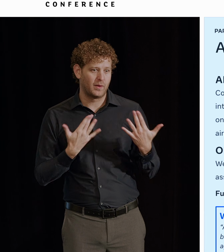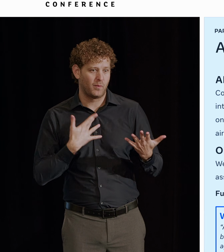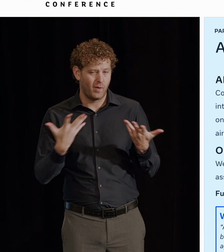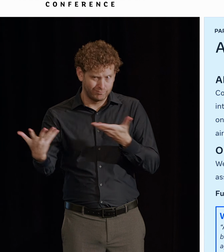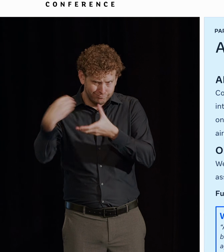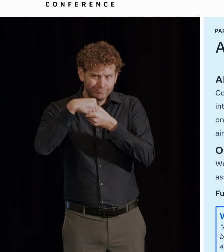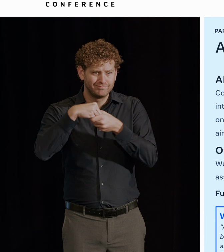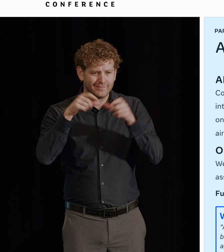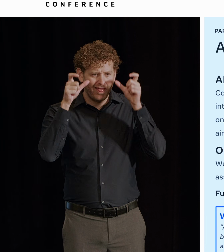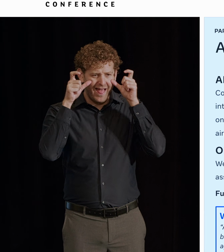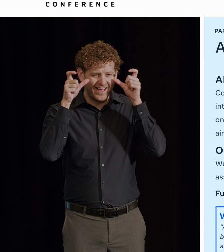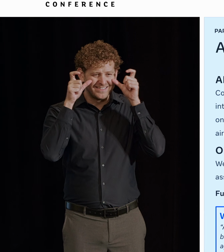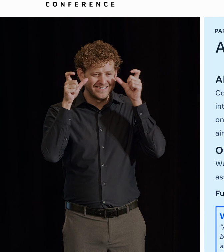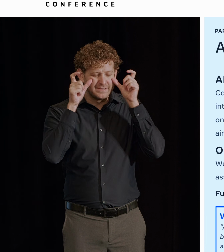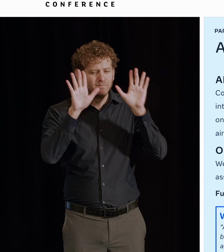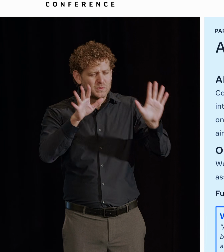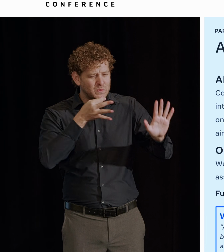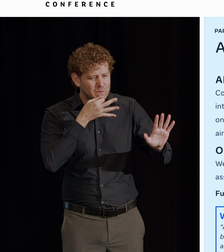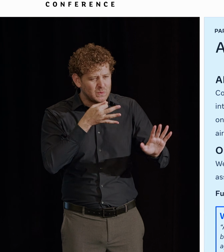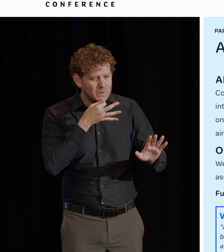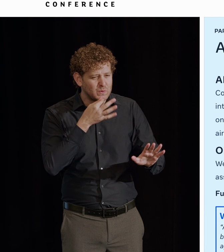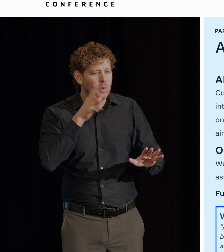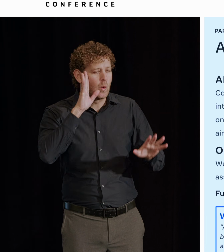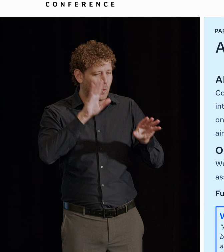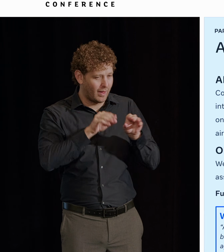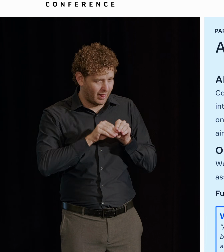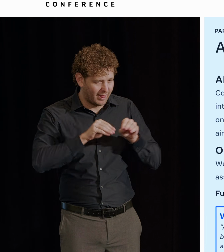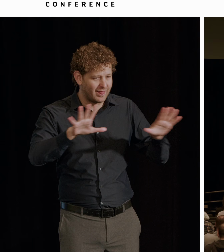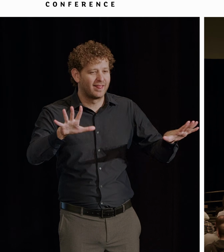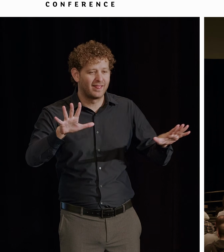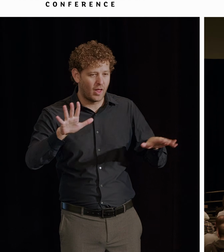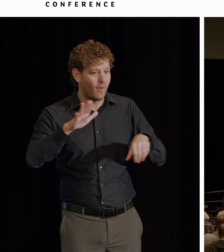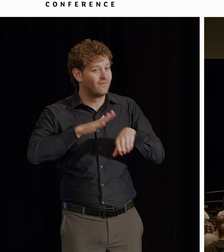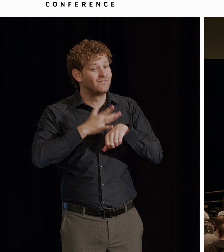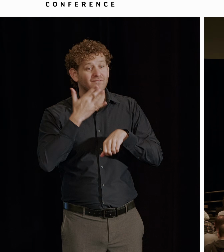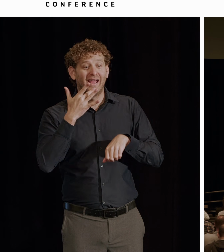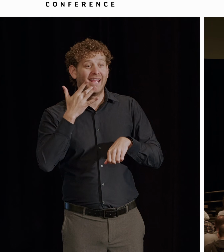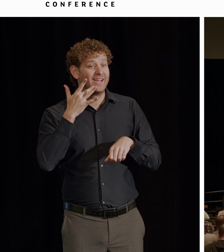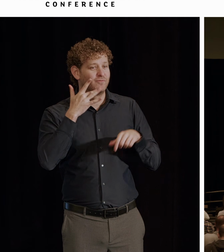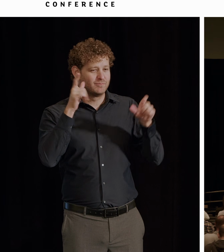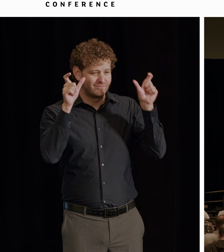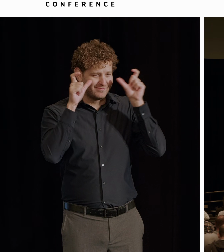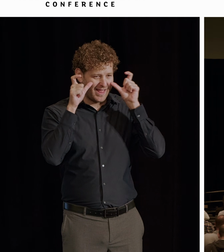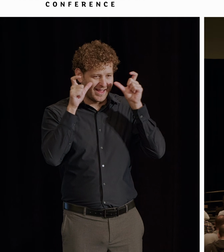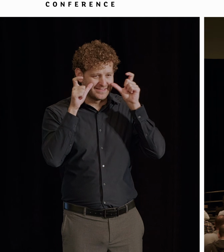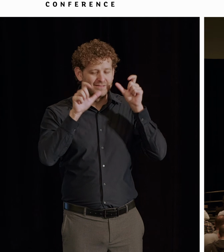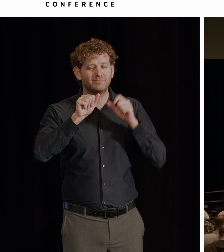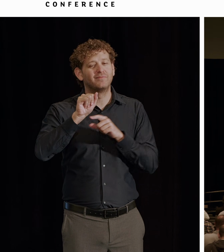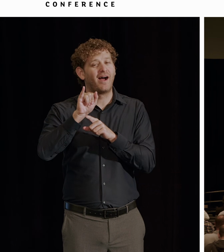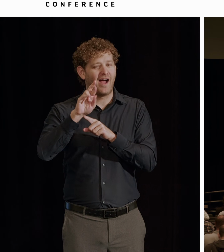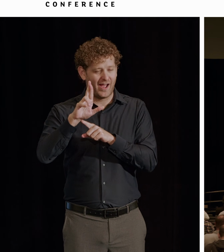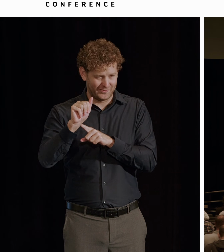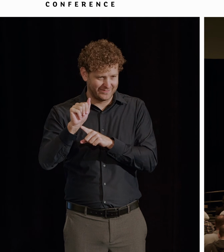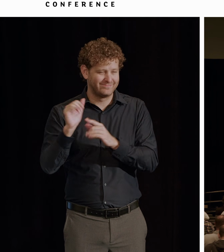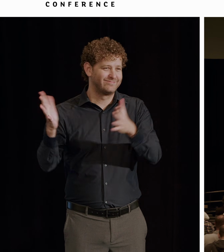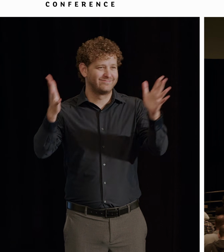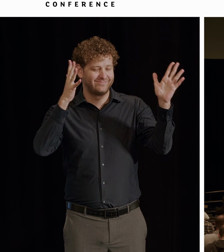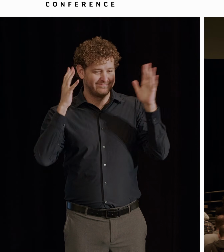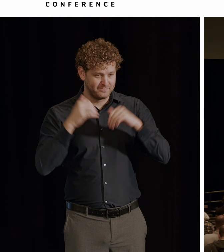Ira will be launching on your favorite Meta AI glasses. (Audience Applauds)